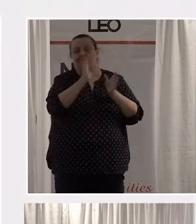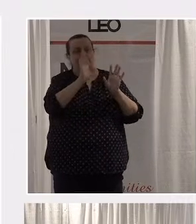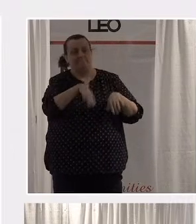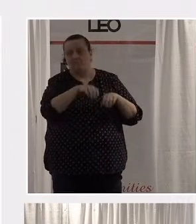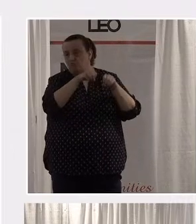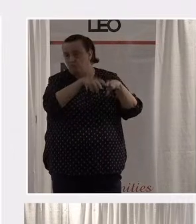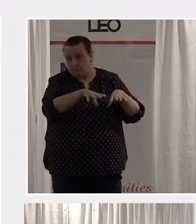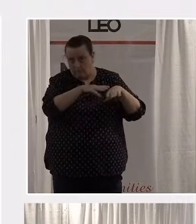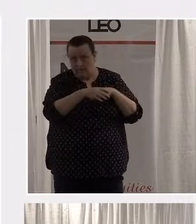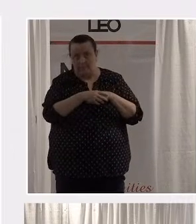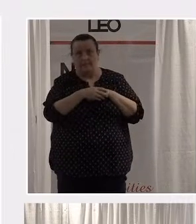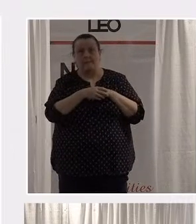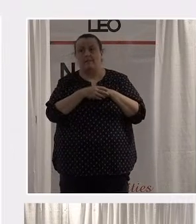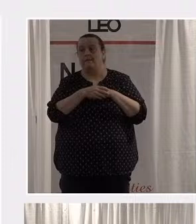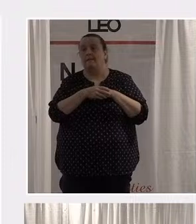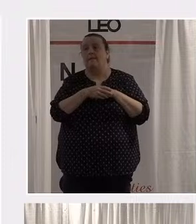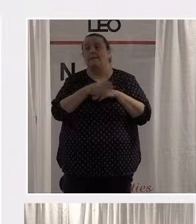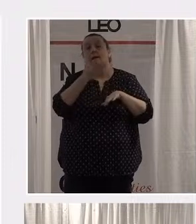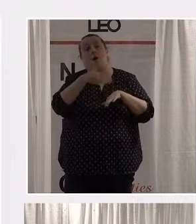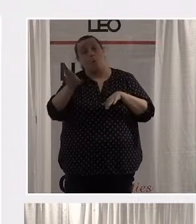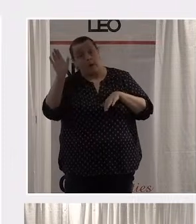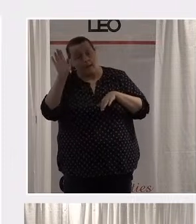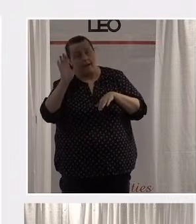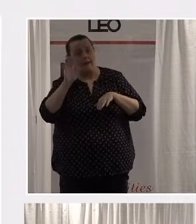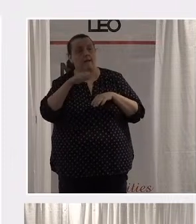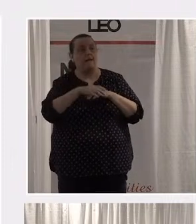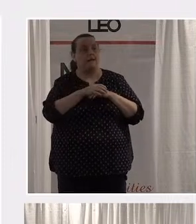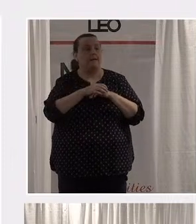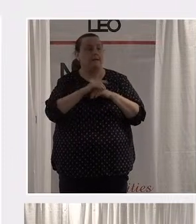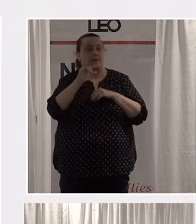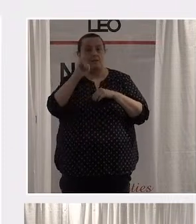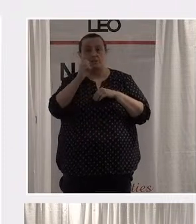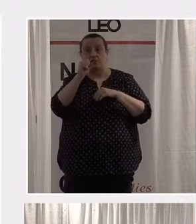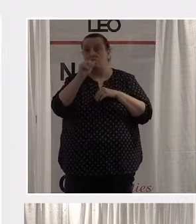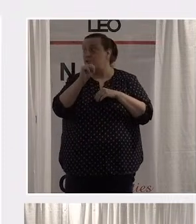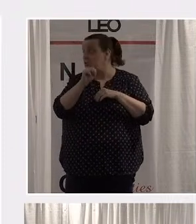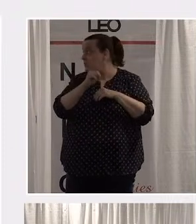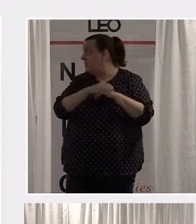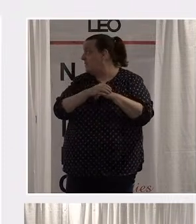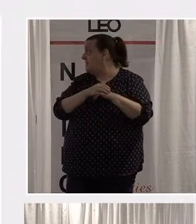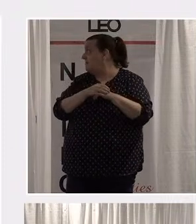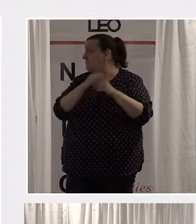AFTER A LONG TIME AWAY JEAN IS RECOVERED AND REFOCUSED